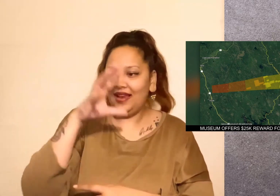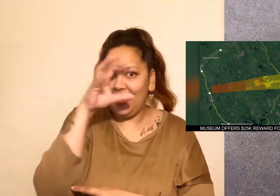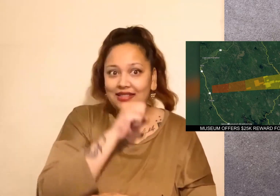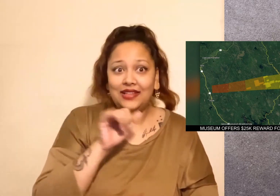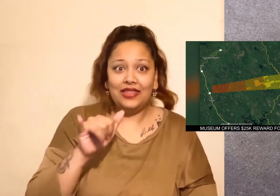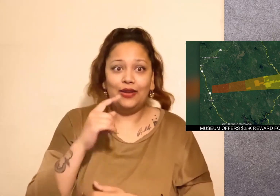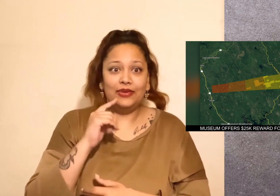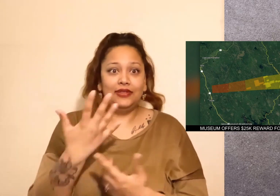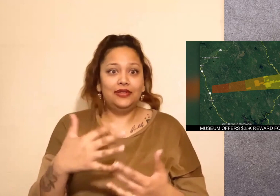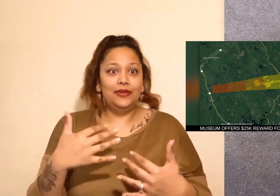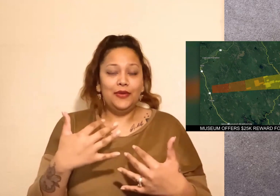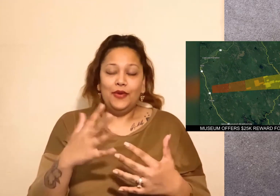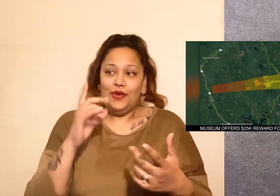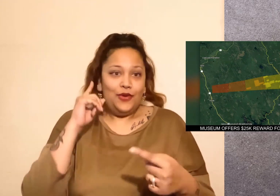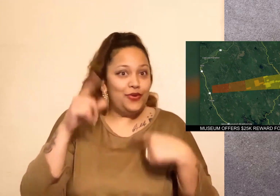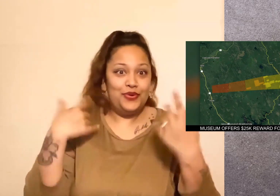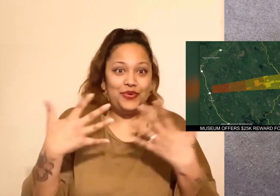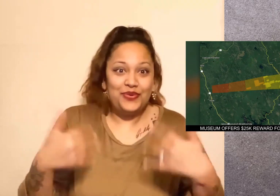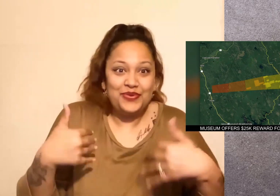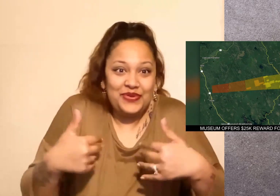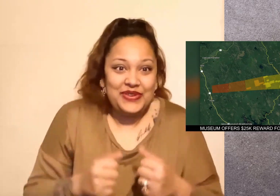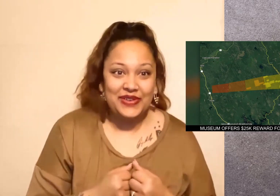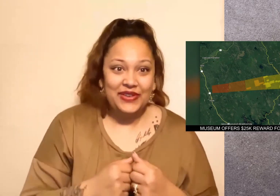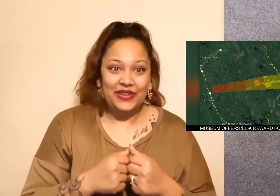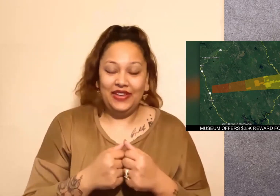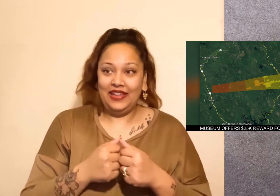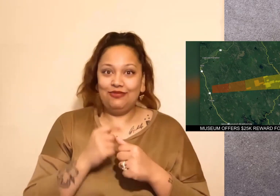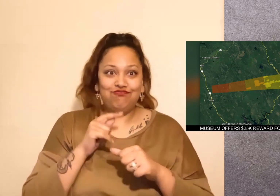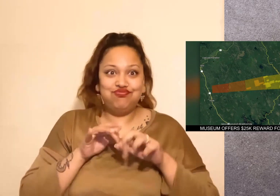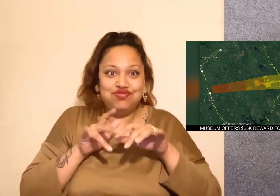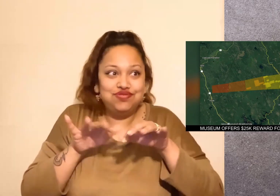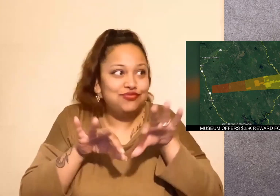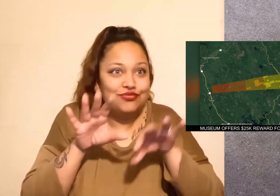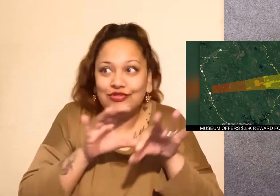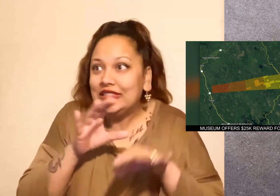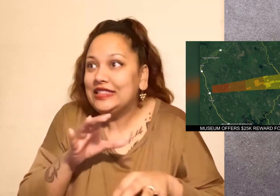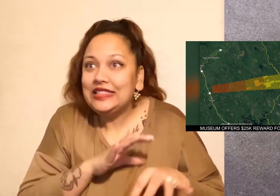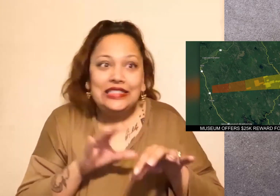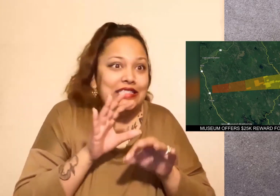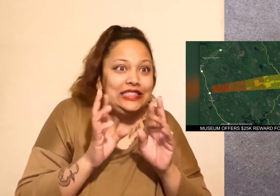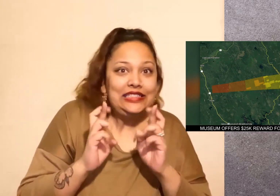we're guessing now there is going to be a mad dash to Maine